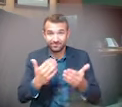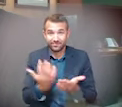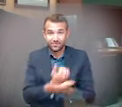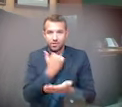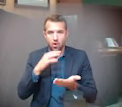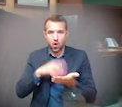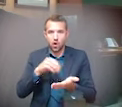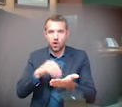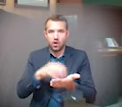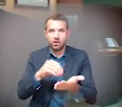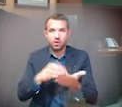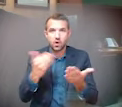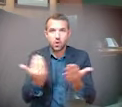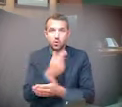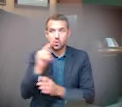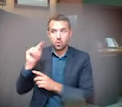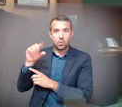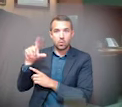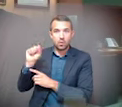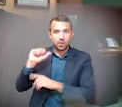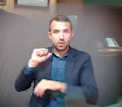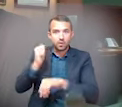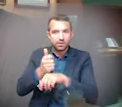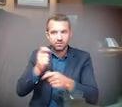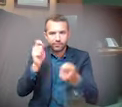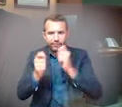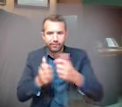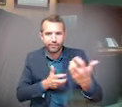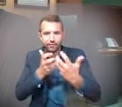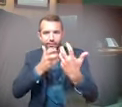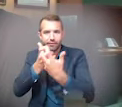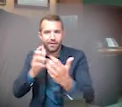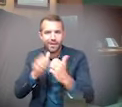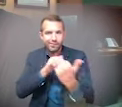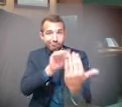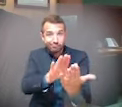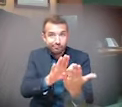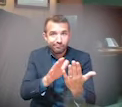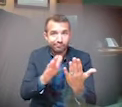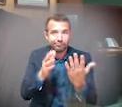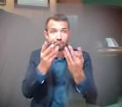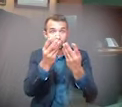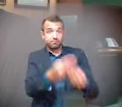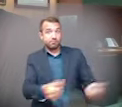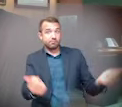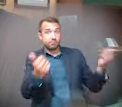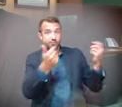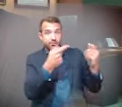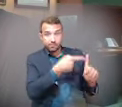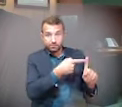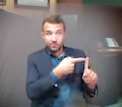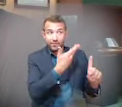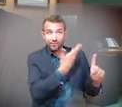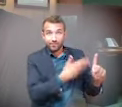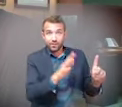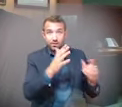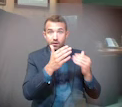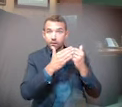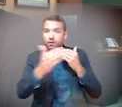we're learning and refining and enhancing to deal with the virus, once we, as Beth was saying, post-COVID, hopefully